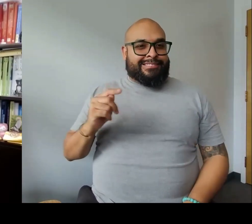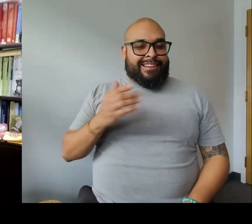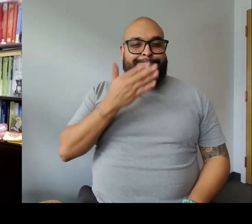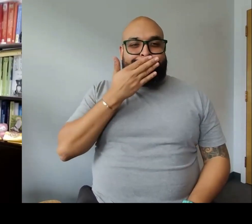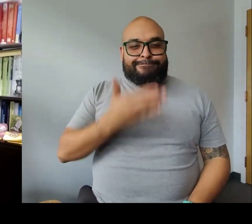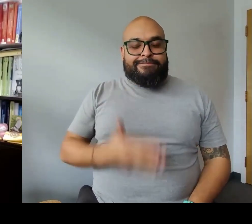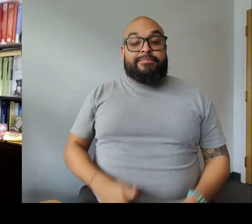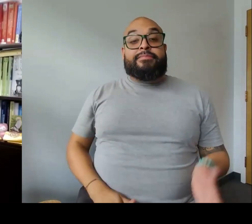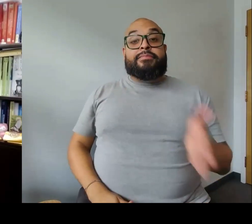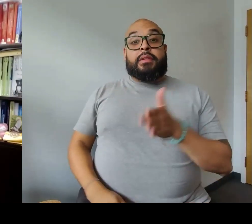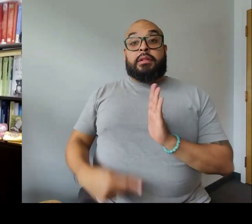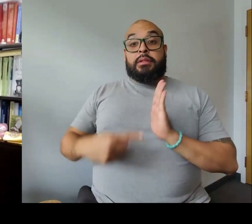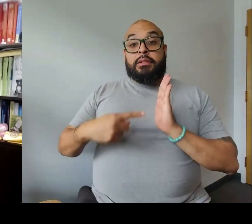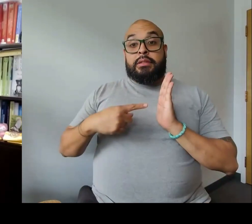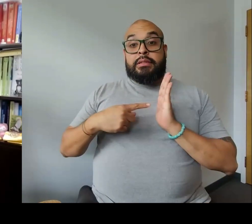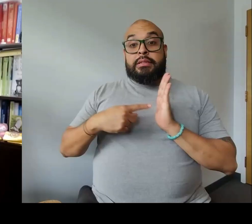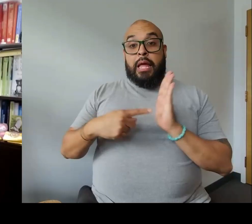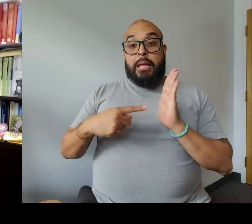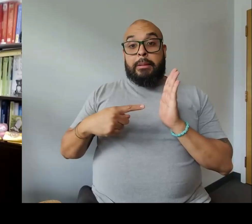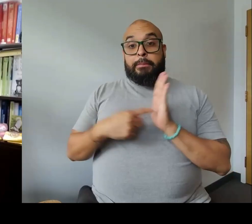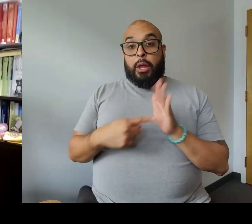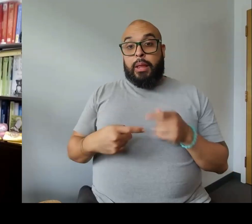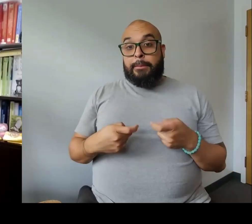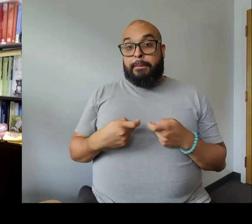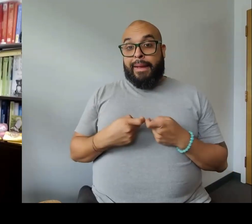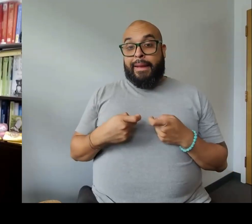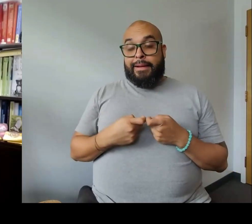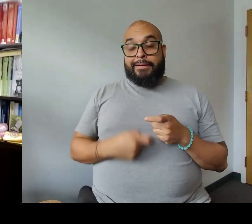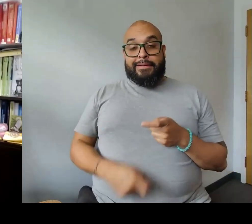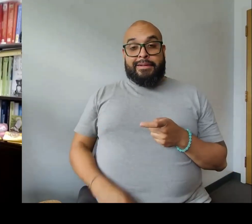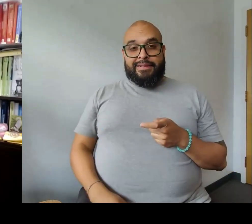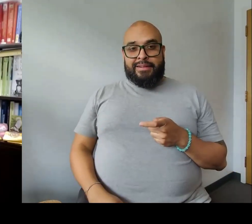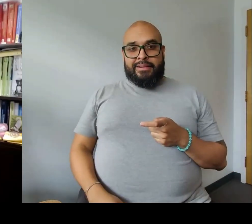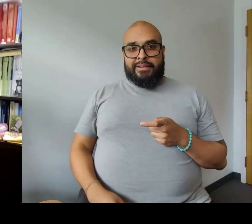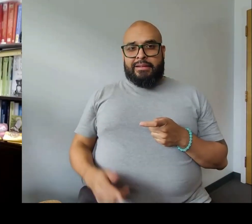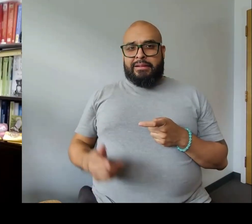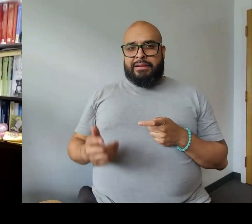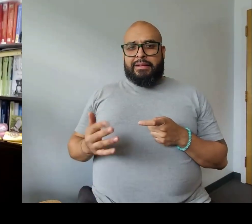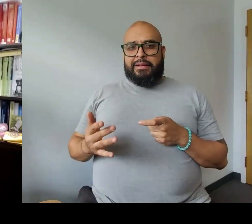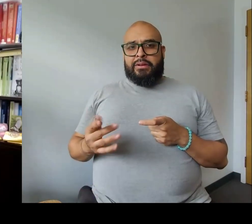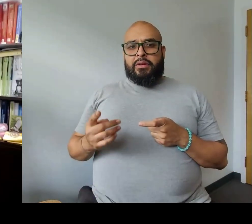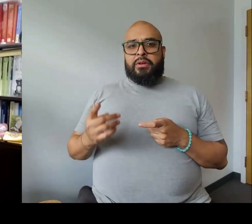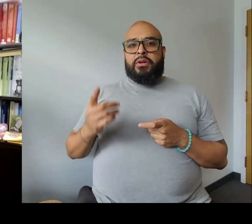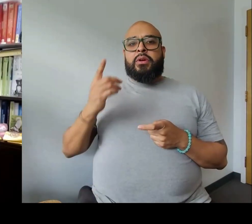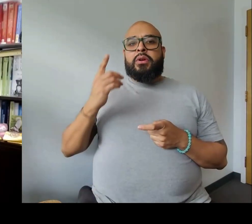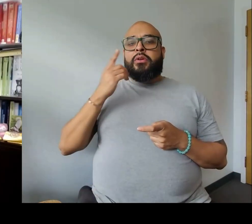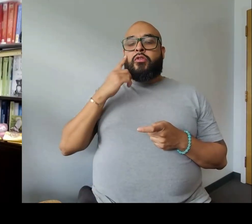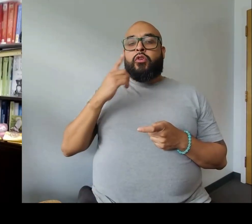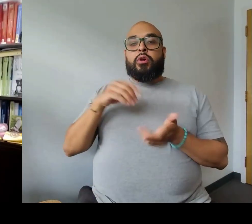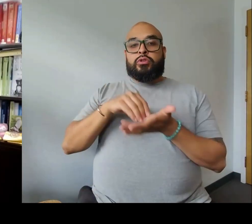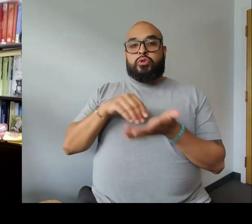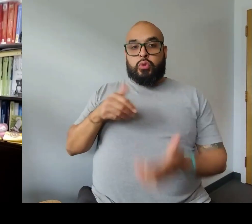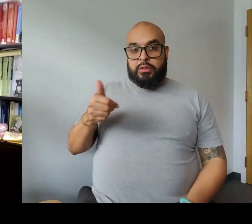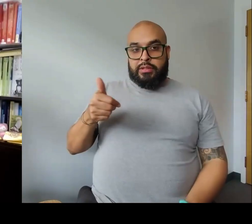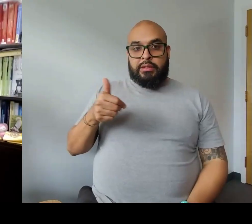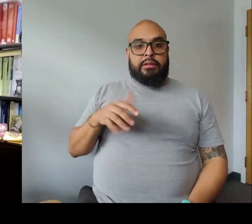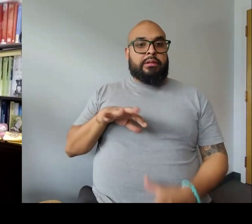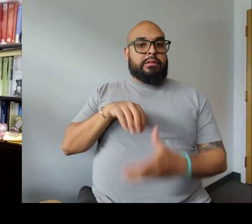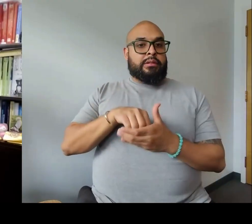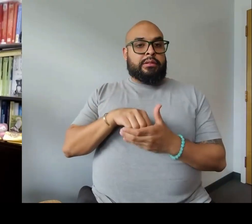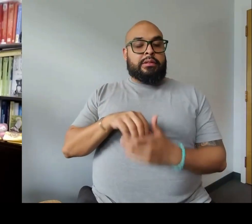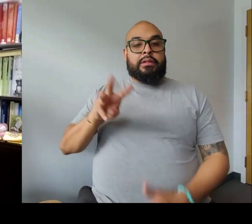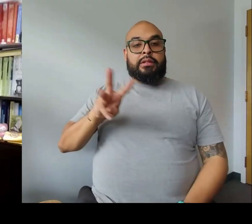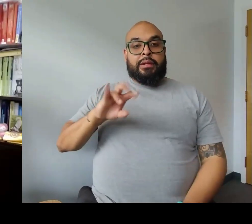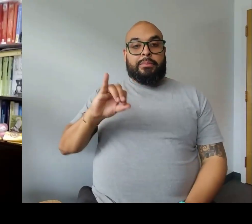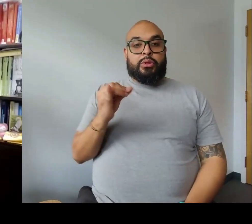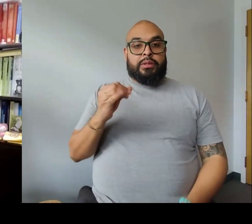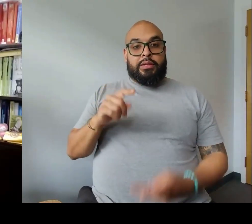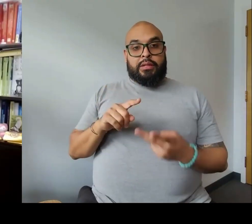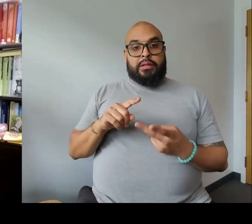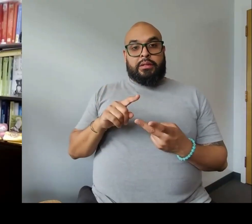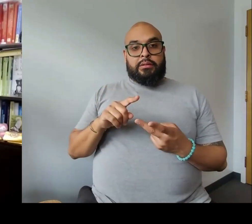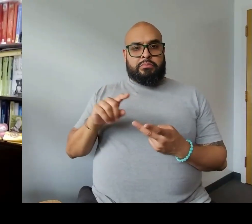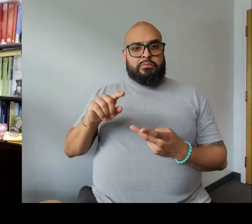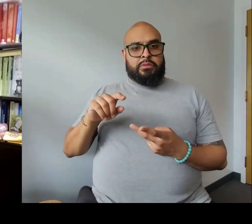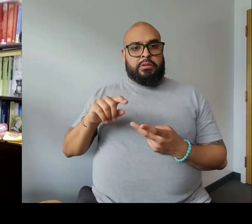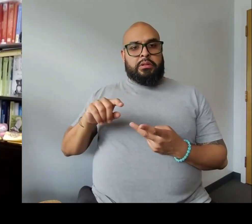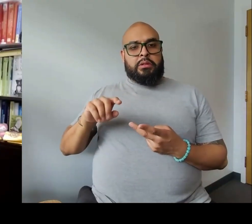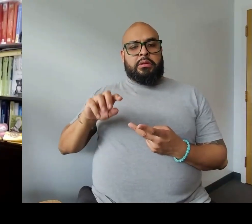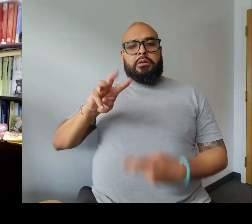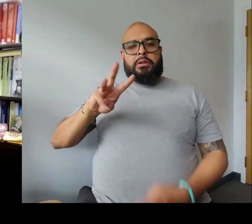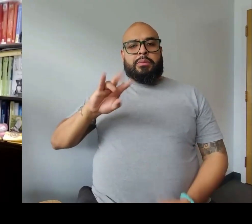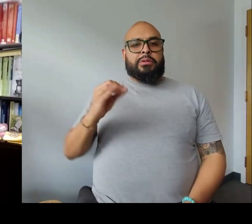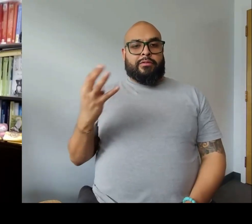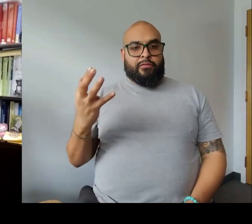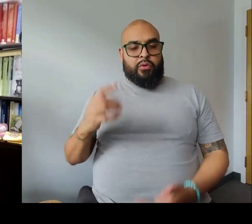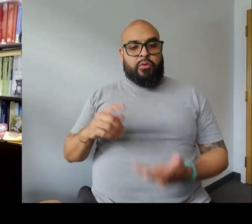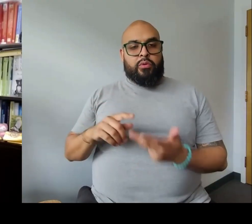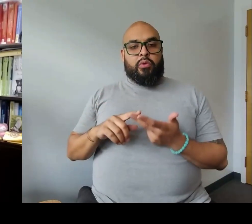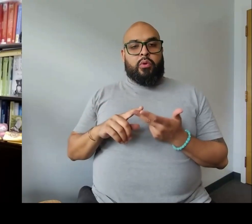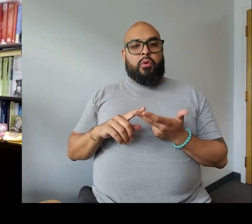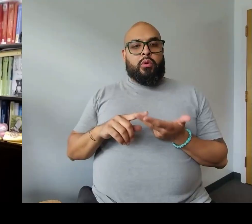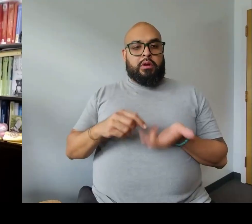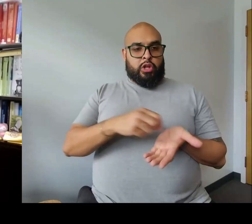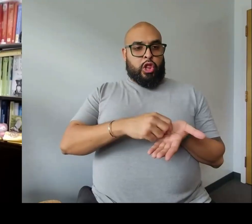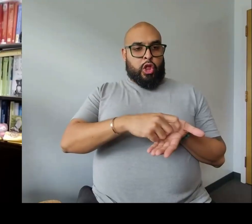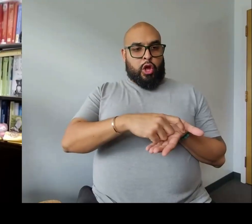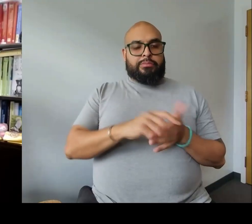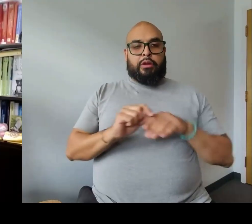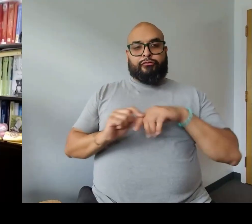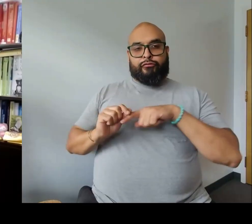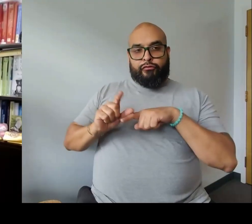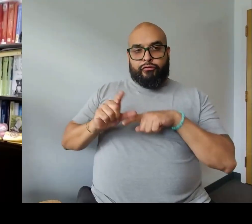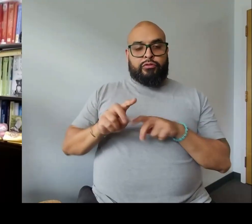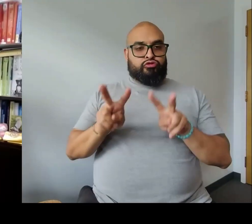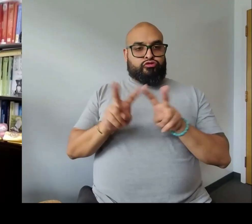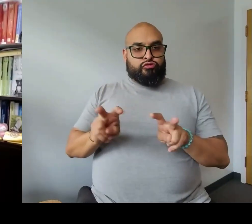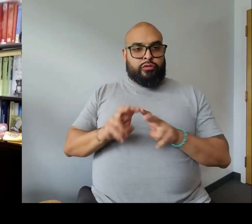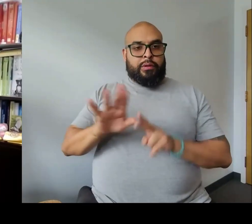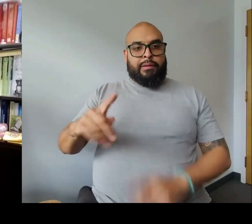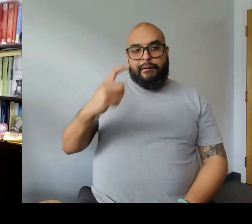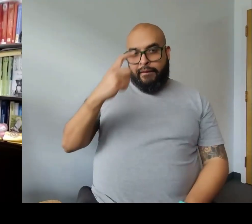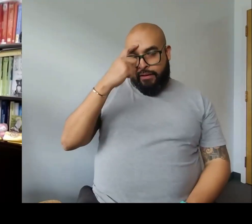So an example battery that I had given for a student included the WJ for large print to look at cognitive skills, academic achievement, oral language.